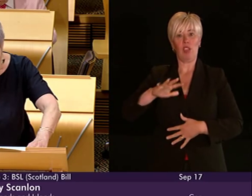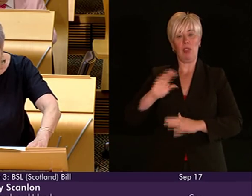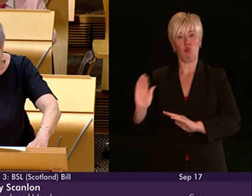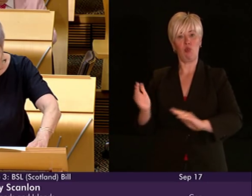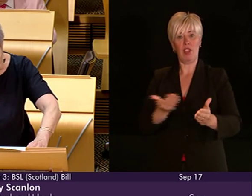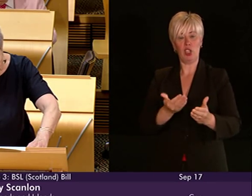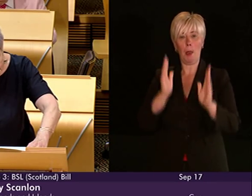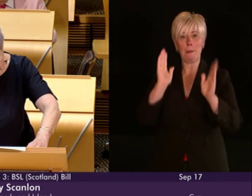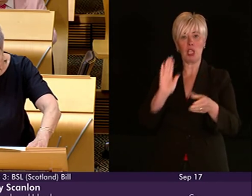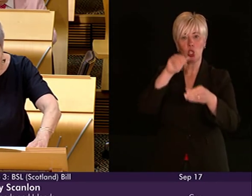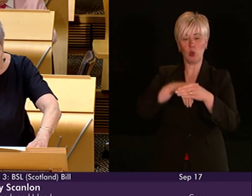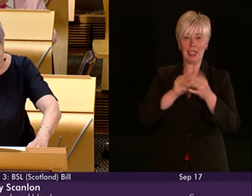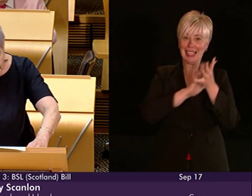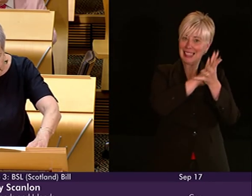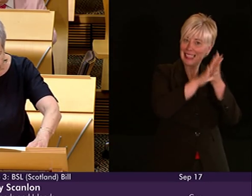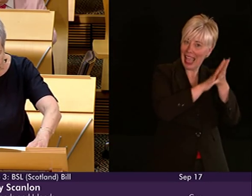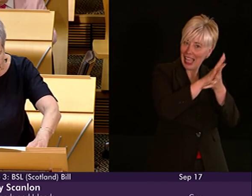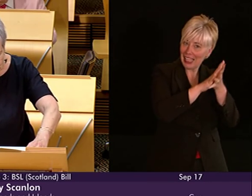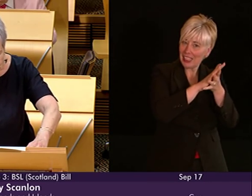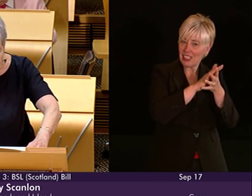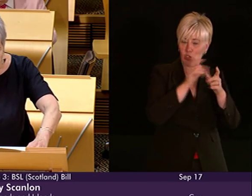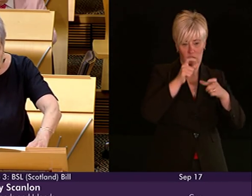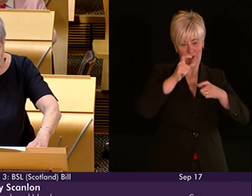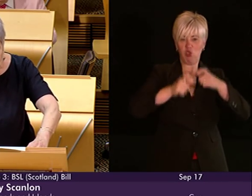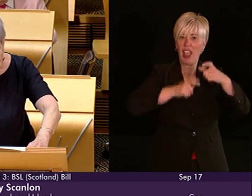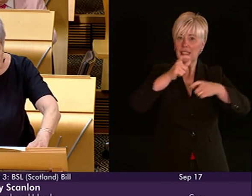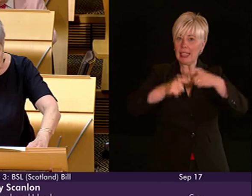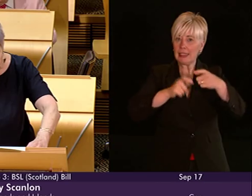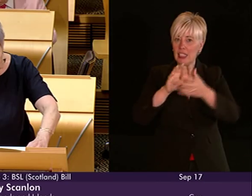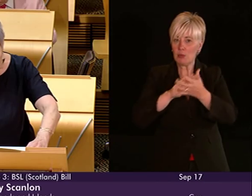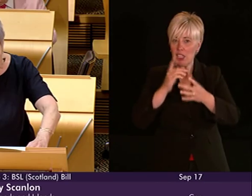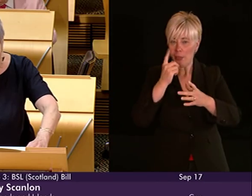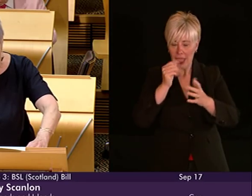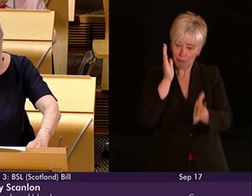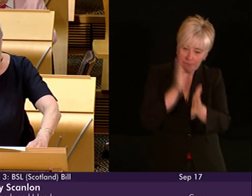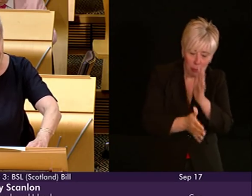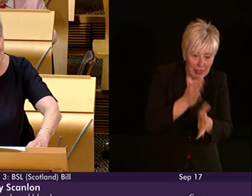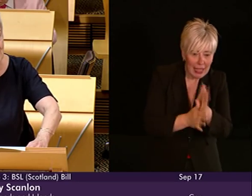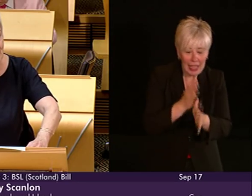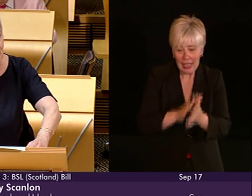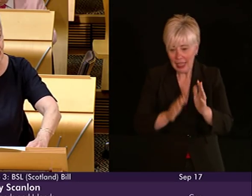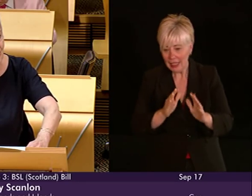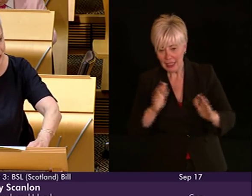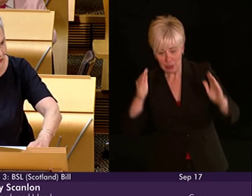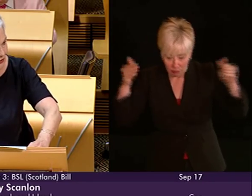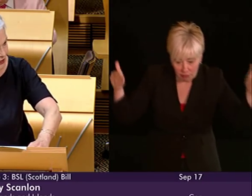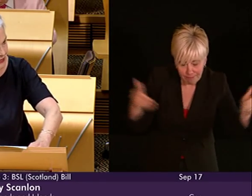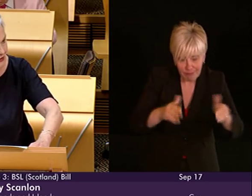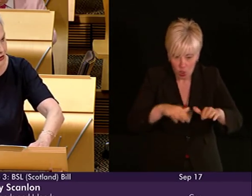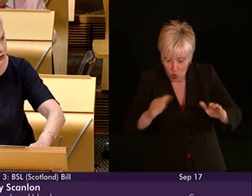to include signs and phrases to facilitate play and child-centred activities.”